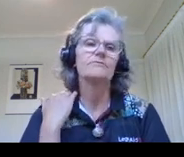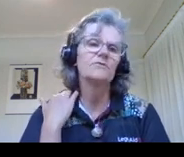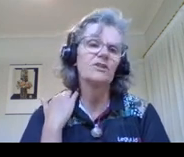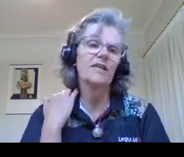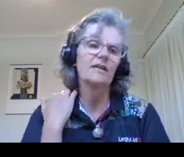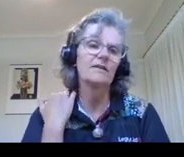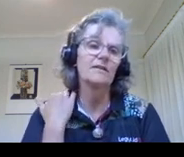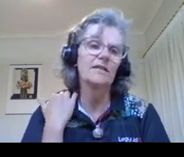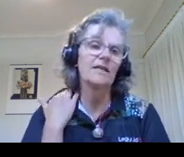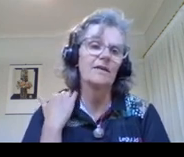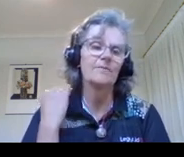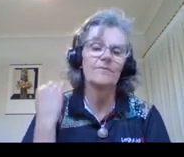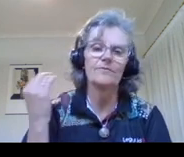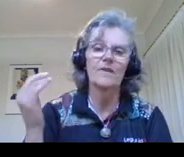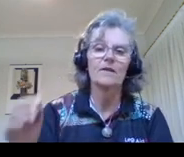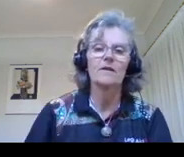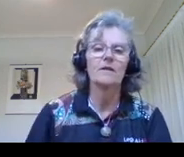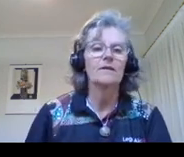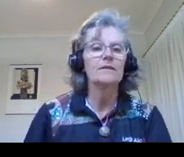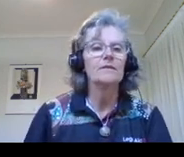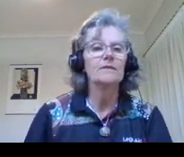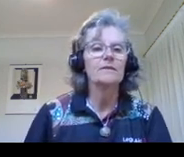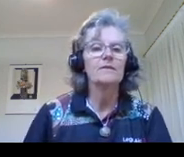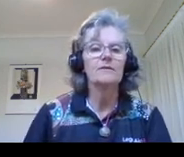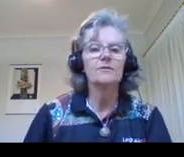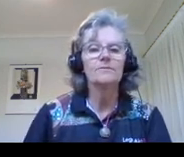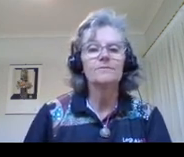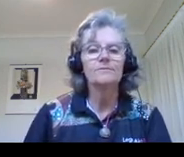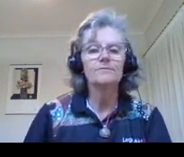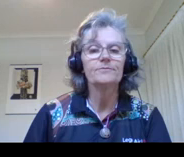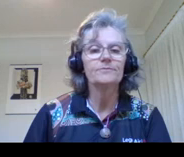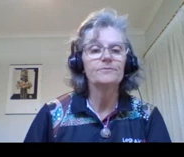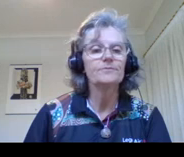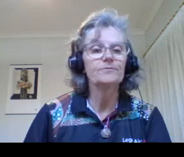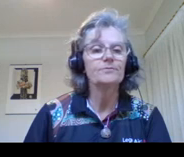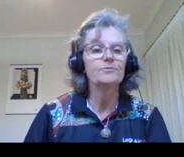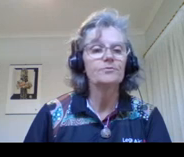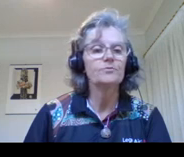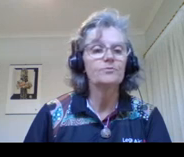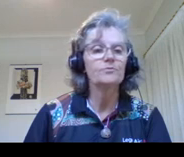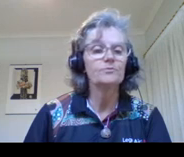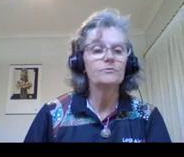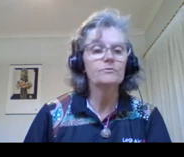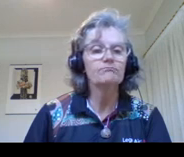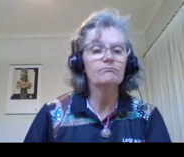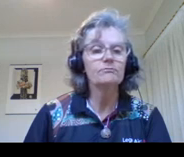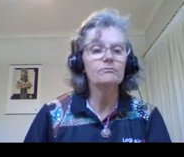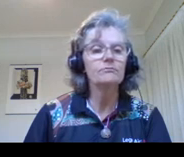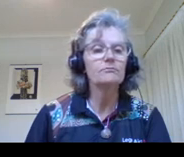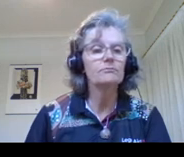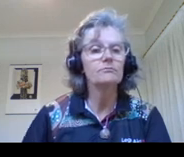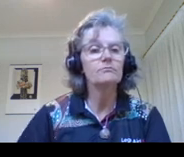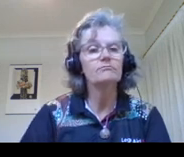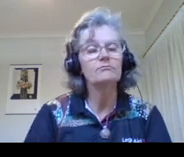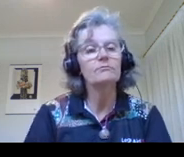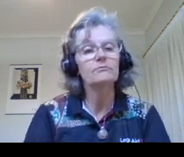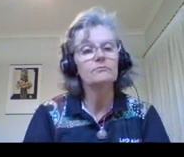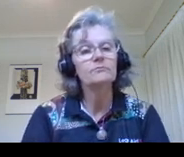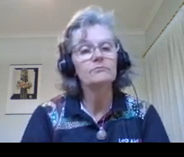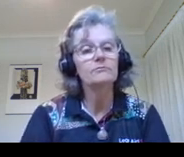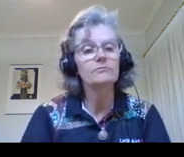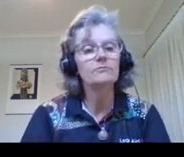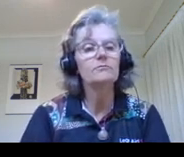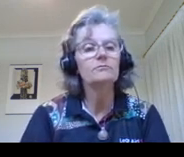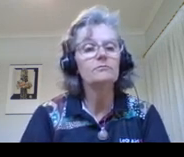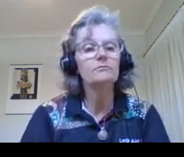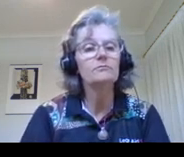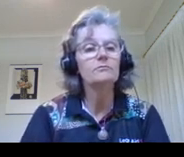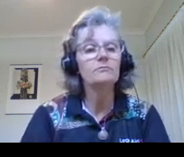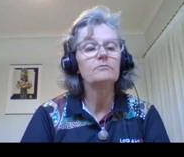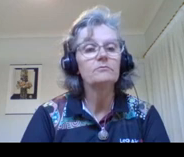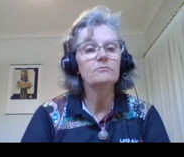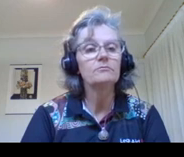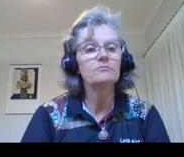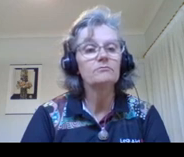do you think Lydia I would say yes because there there’s also with the debit card there’s a limit